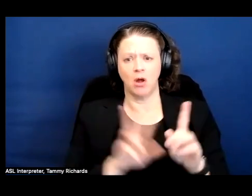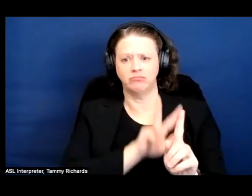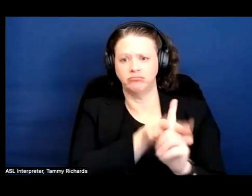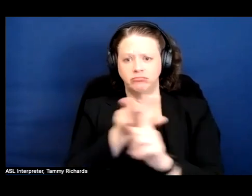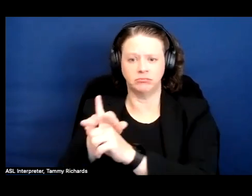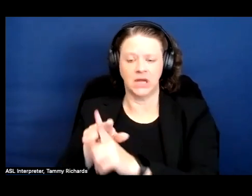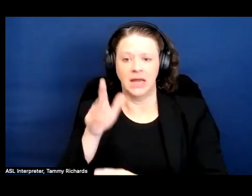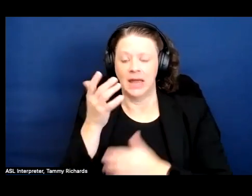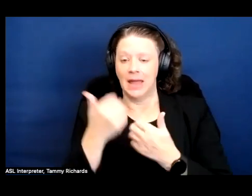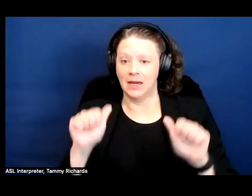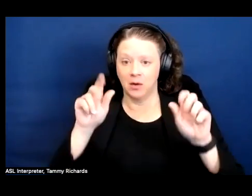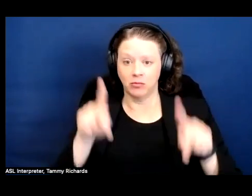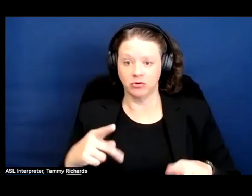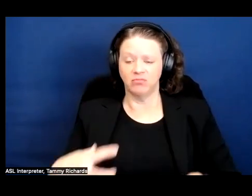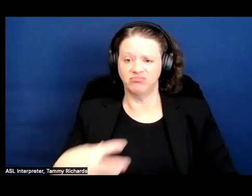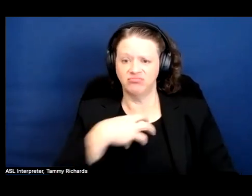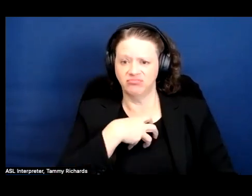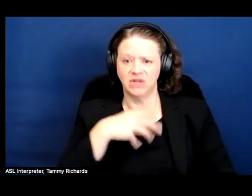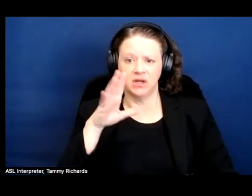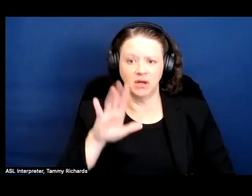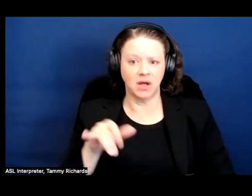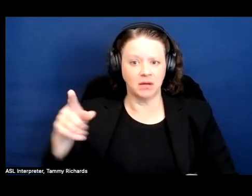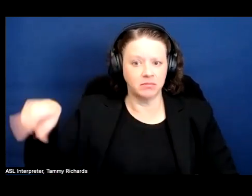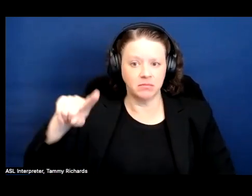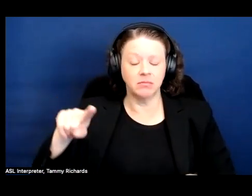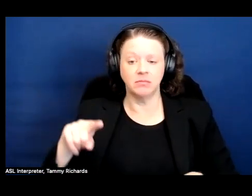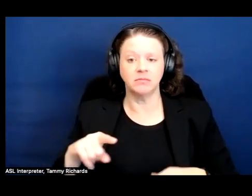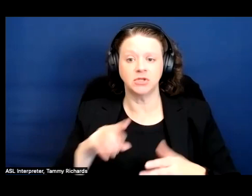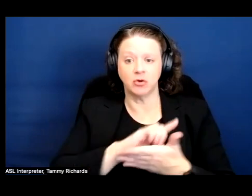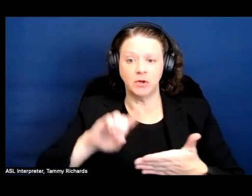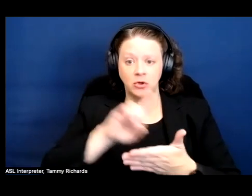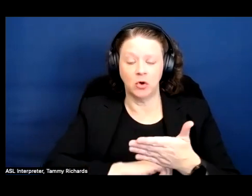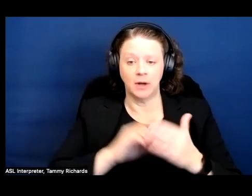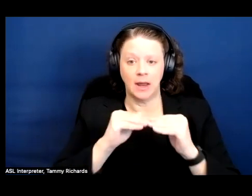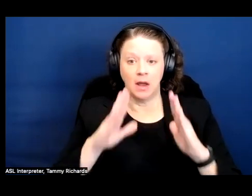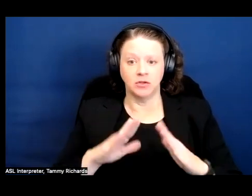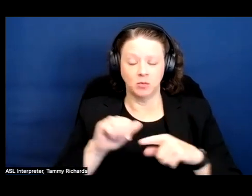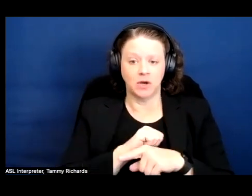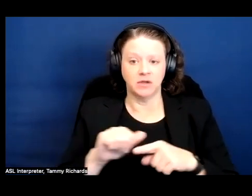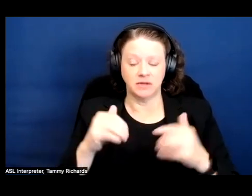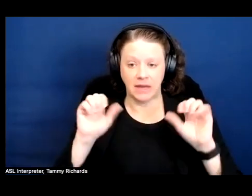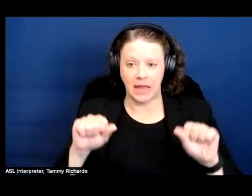Although a housing applicant may prefer that an applicant make reasonable accommodation request on their rental application,